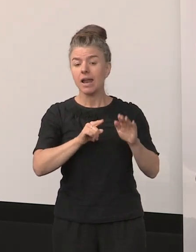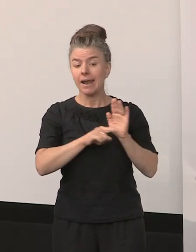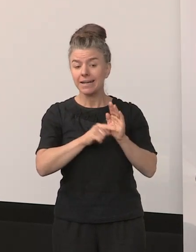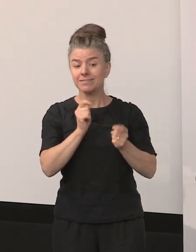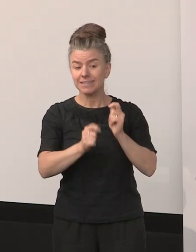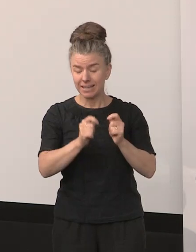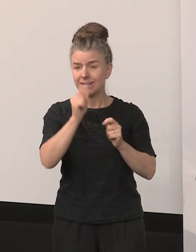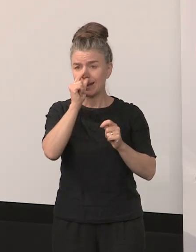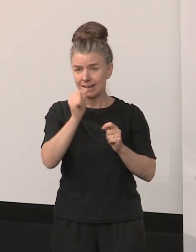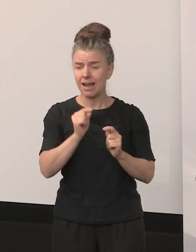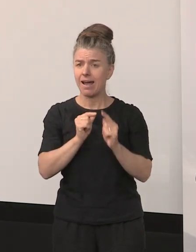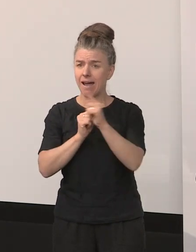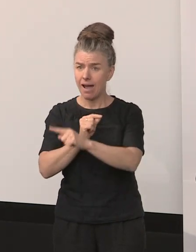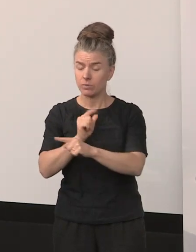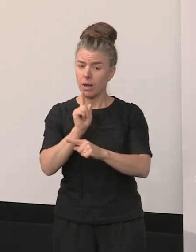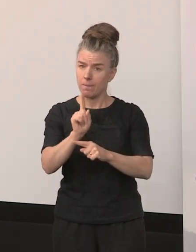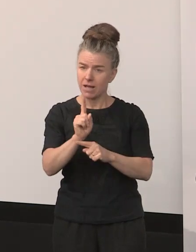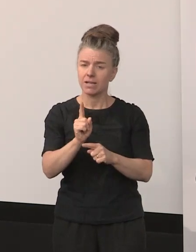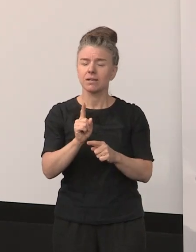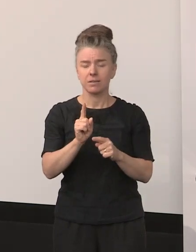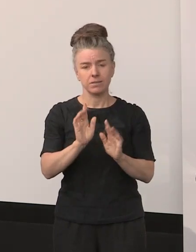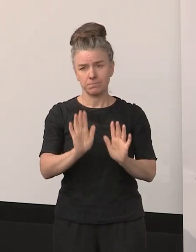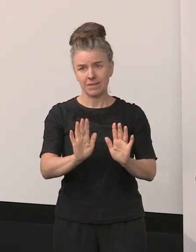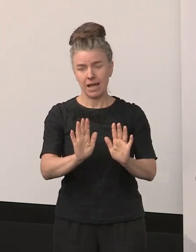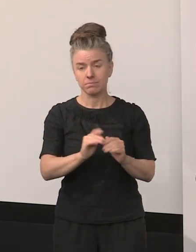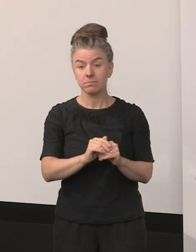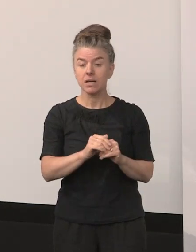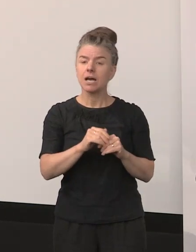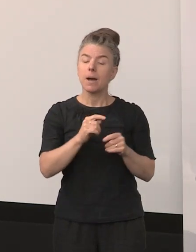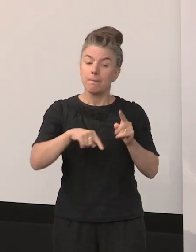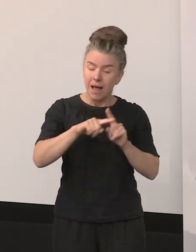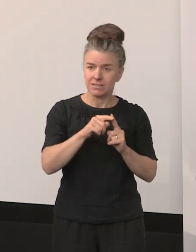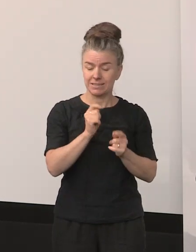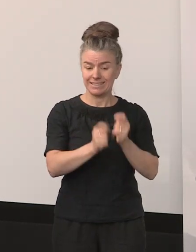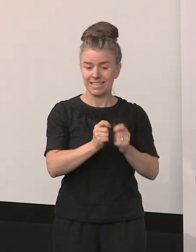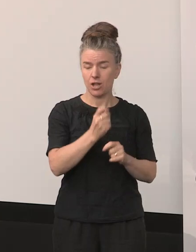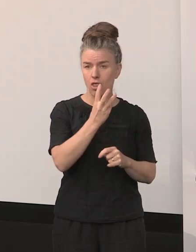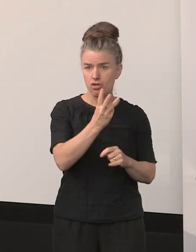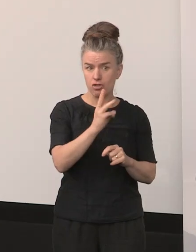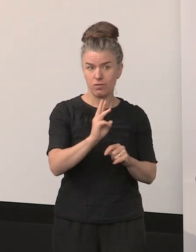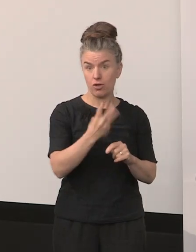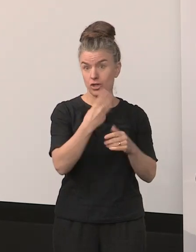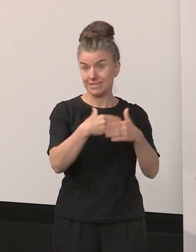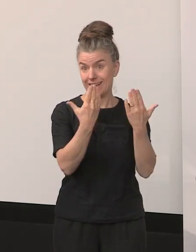facilities unless they have had a negative test, whatever the reason. And that Day 3 and